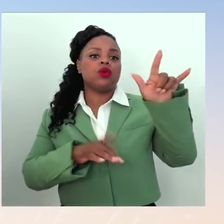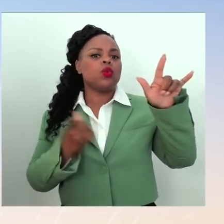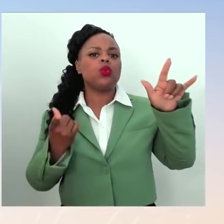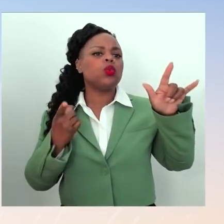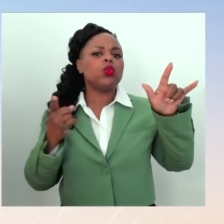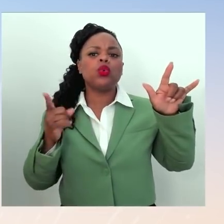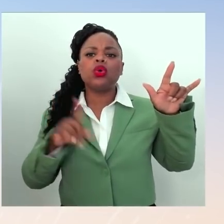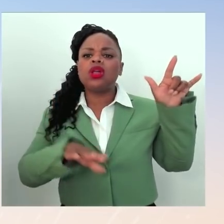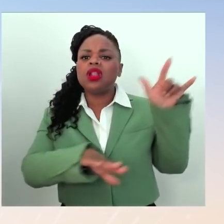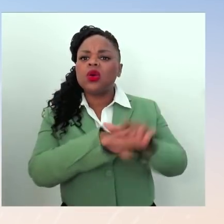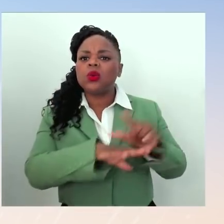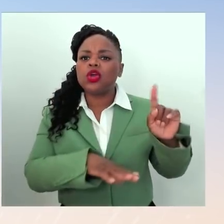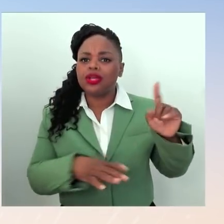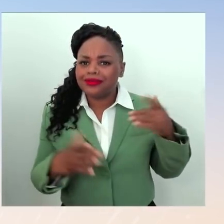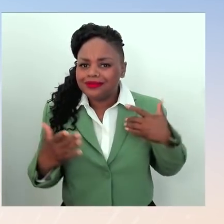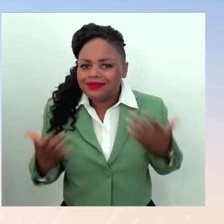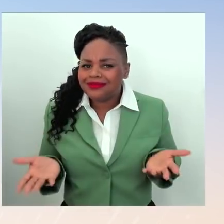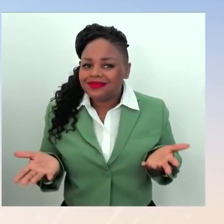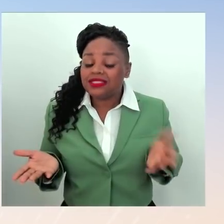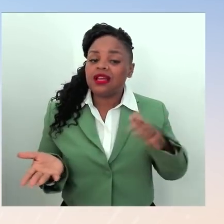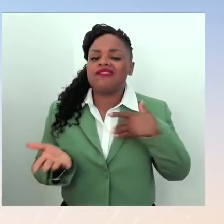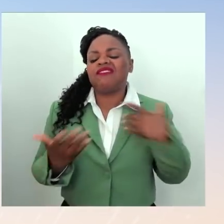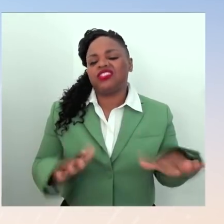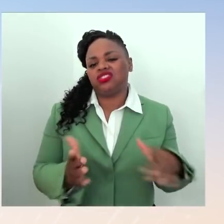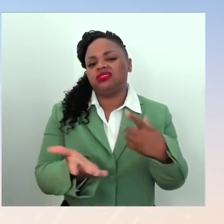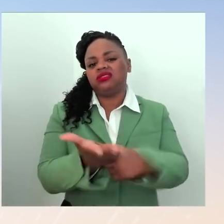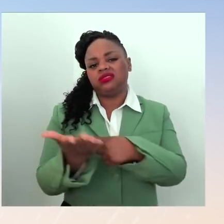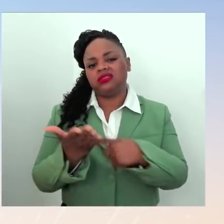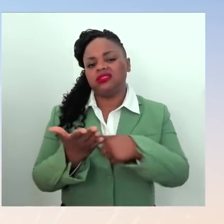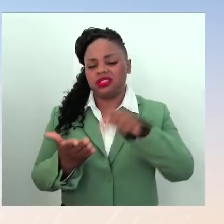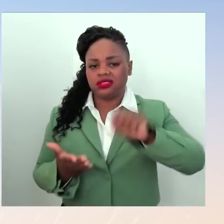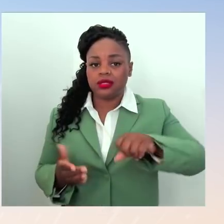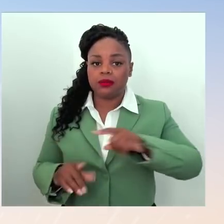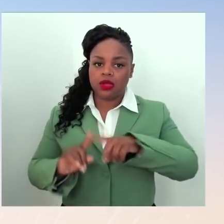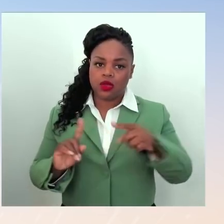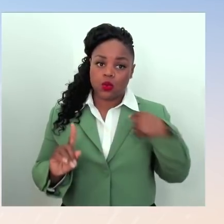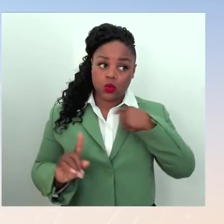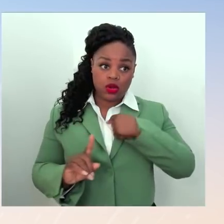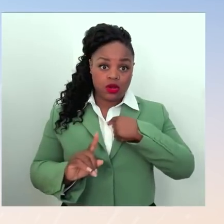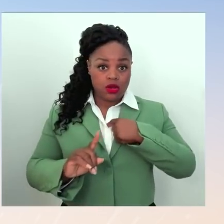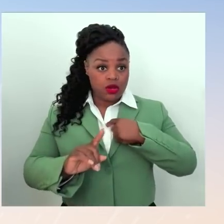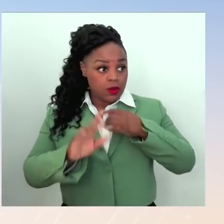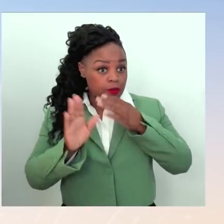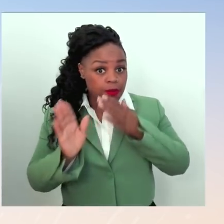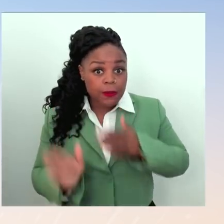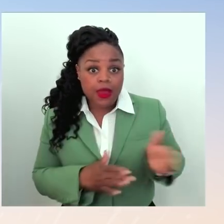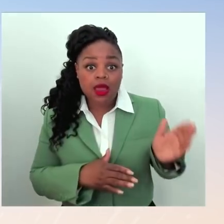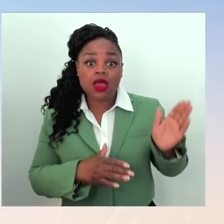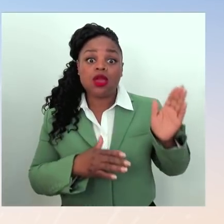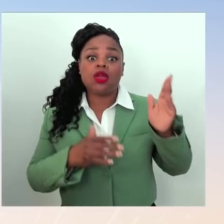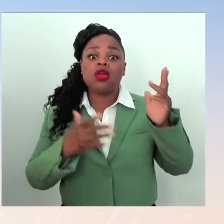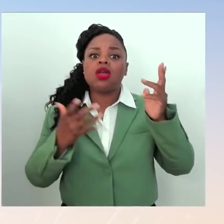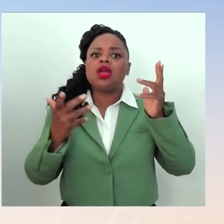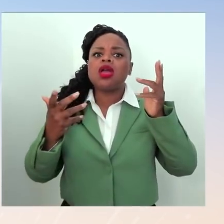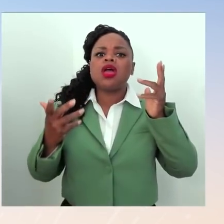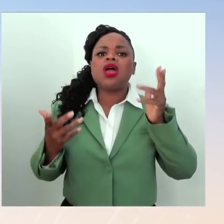But we are not, certainly, preventing or blocking or discouraging Poland. That is -- they are a sovereign country.